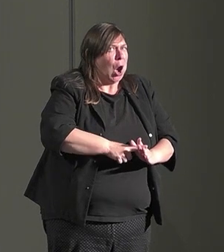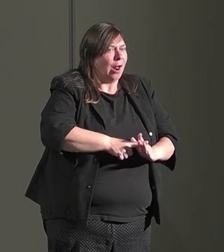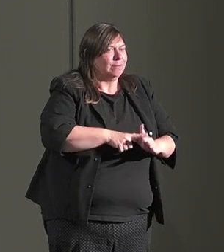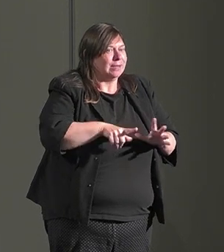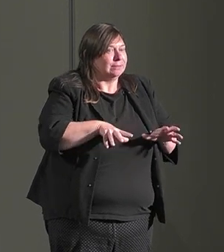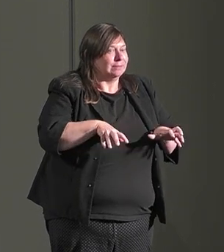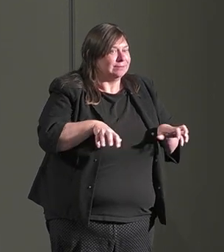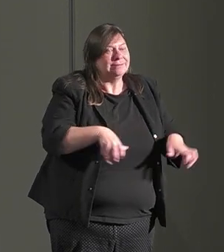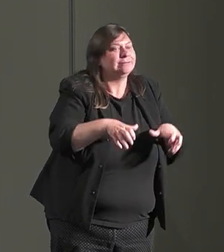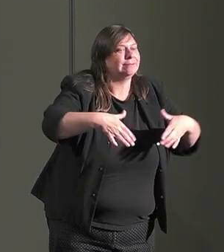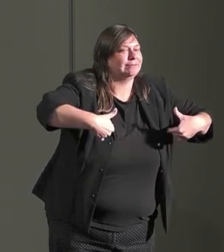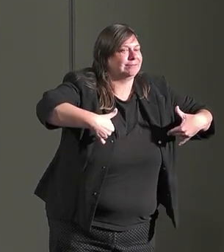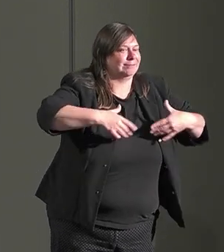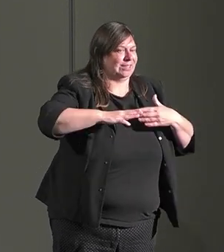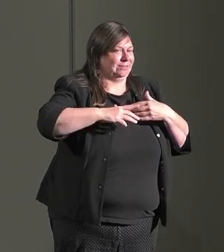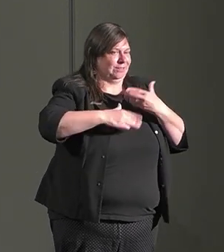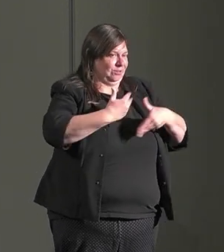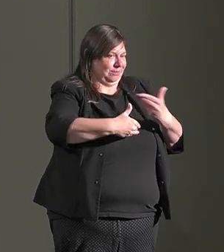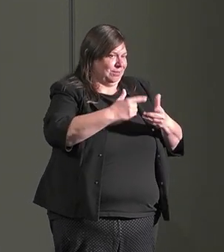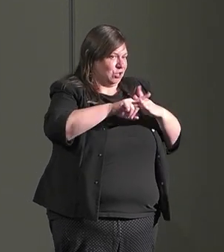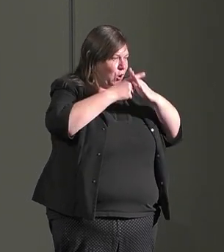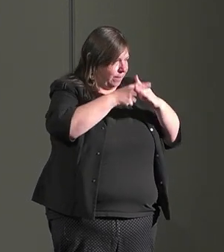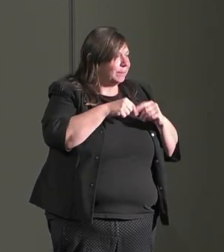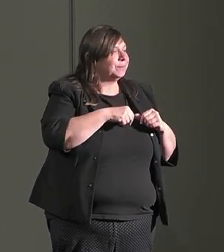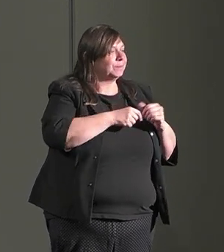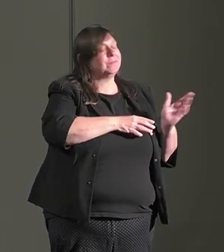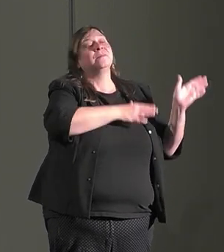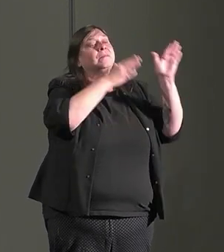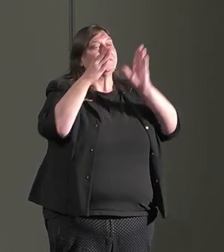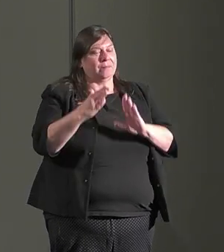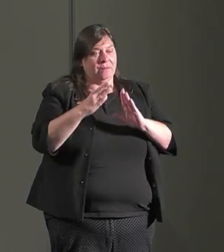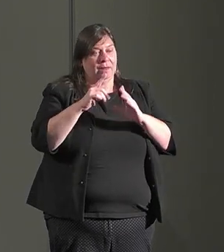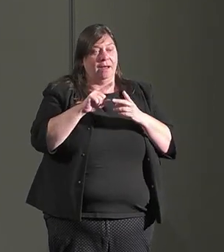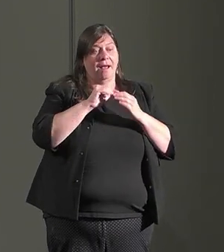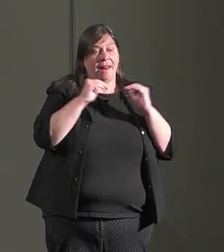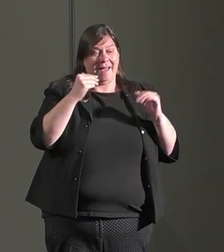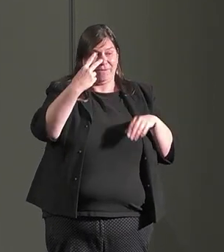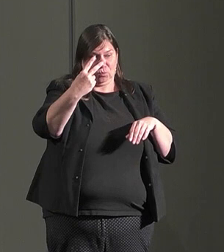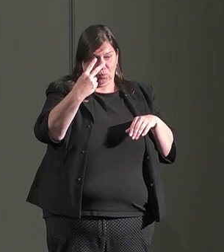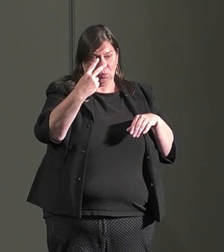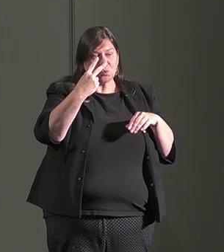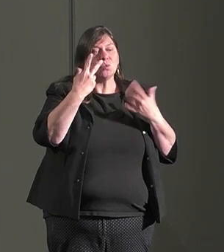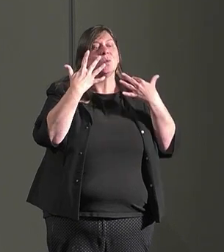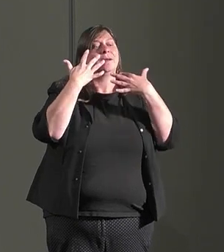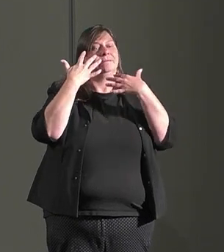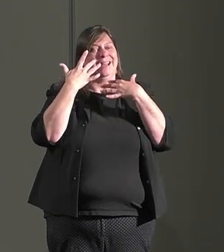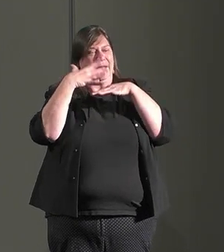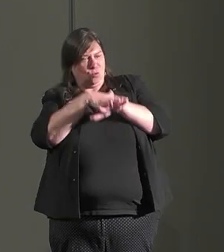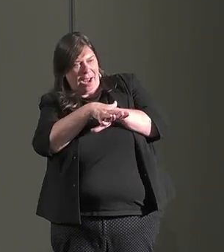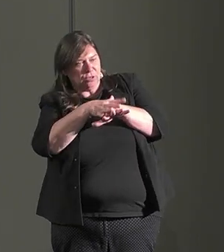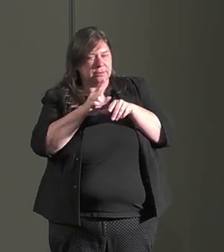are not yet well organized. It moves to level 2, integrated depending on what the organization is